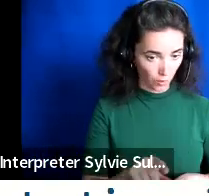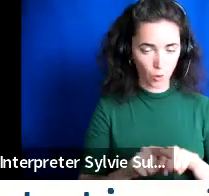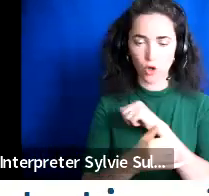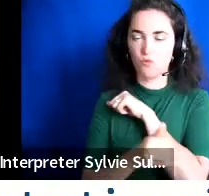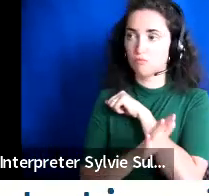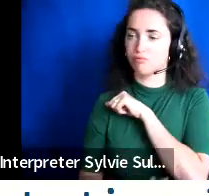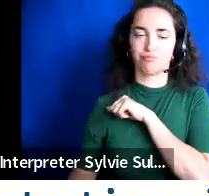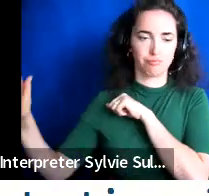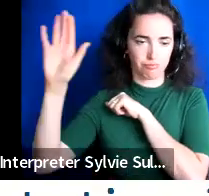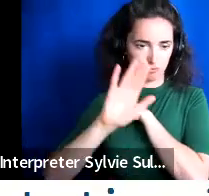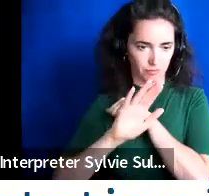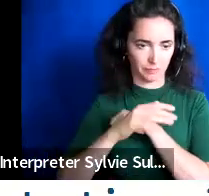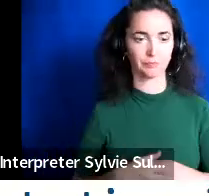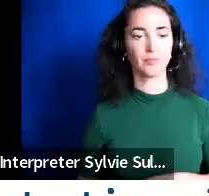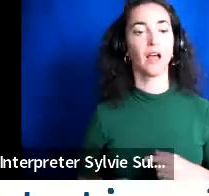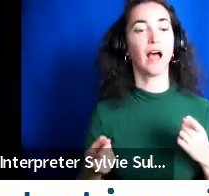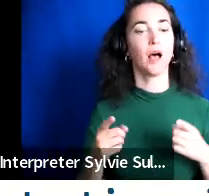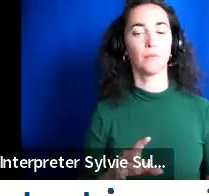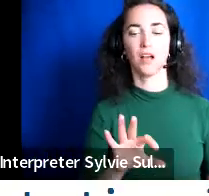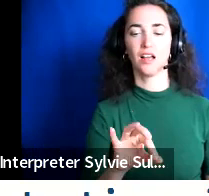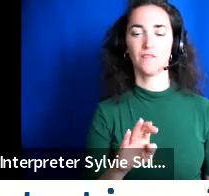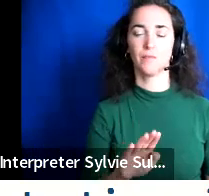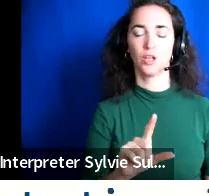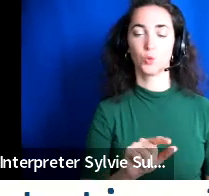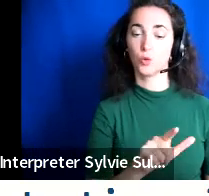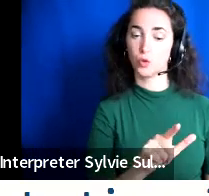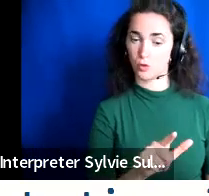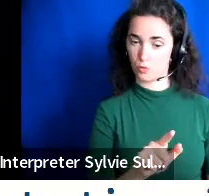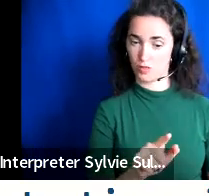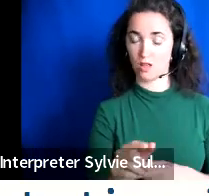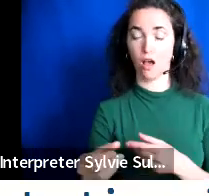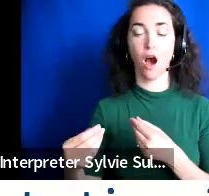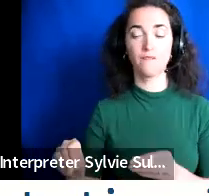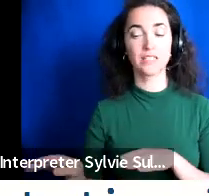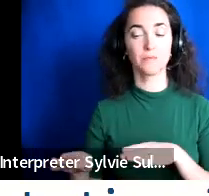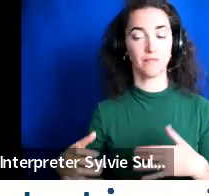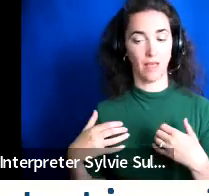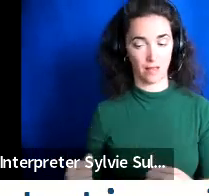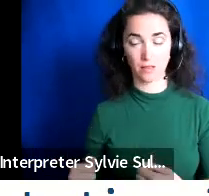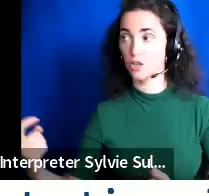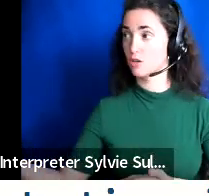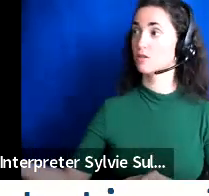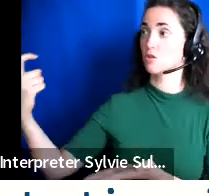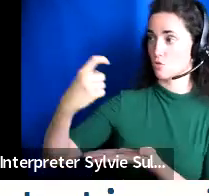So in February of 2021, the office of behavioral health was awarded a planning grant for the implementation of 9 8.